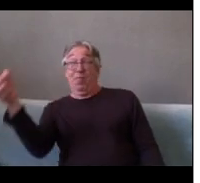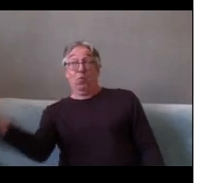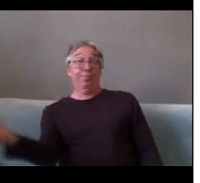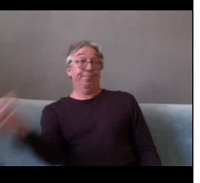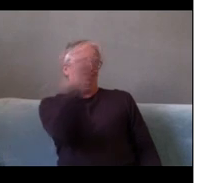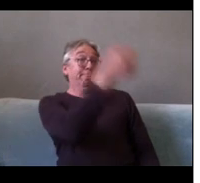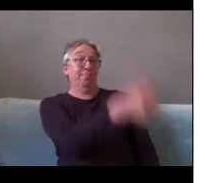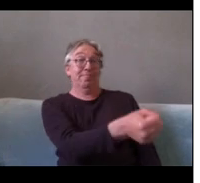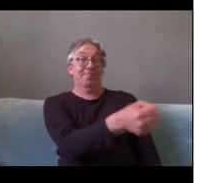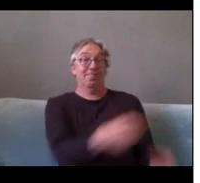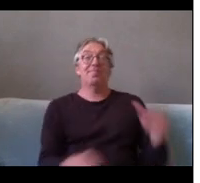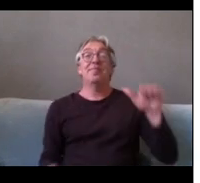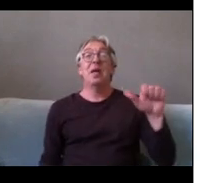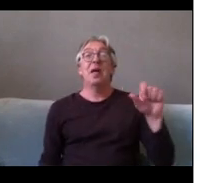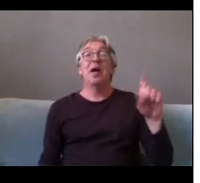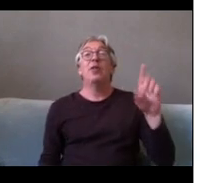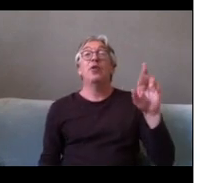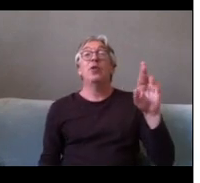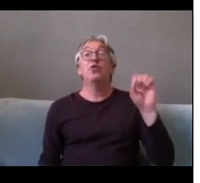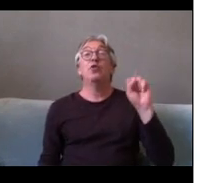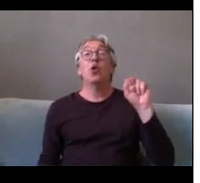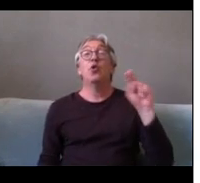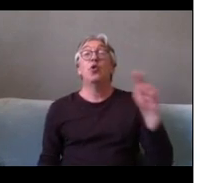and ask Anderson to take up the reigns.